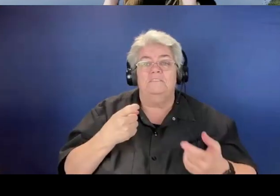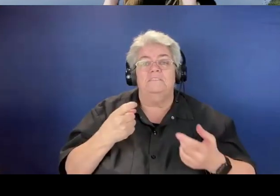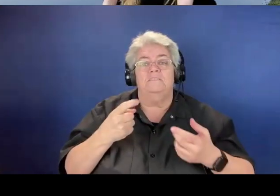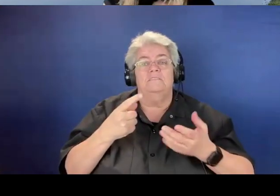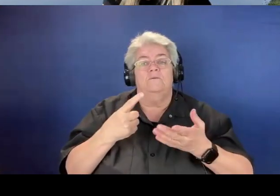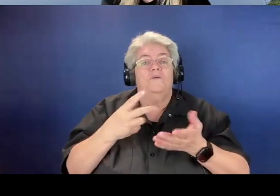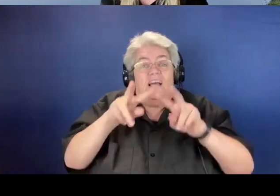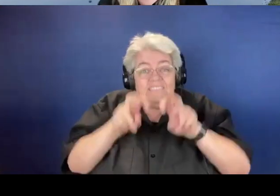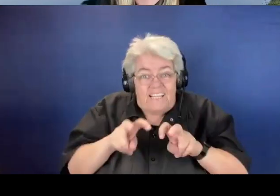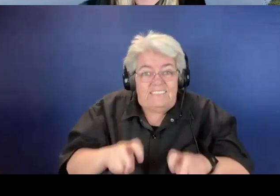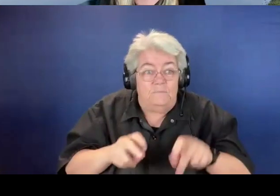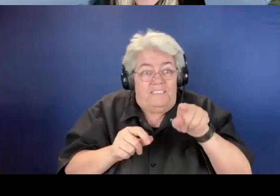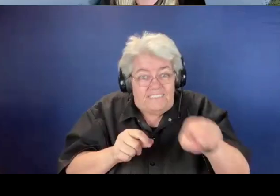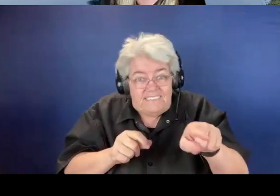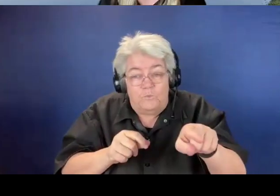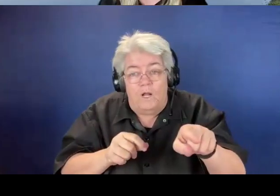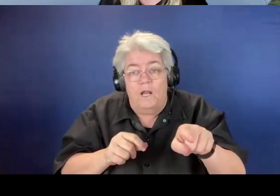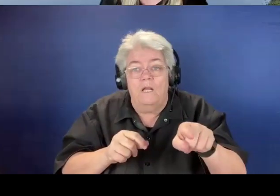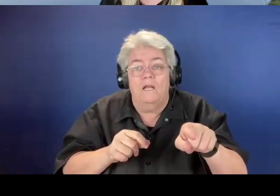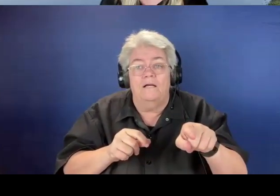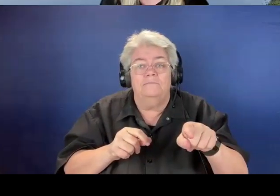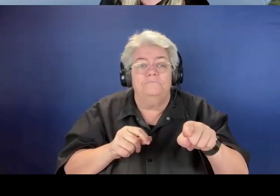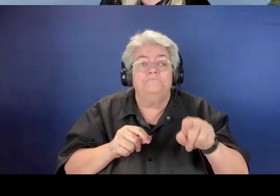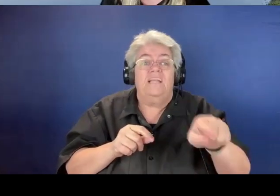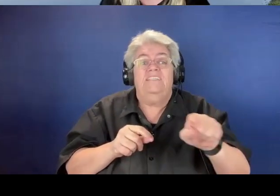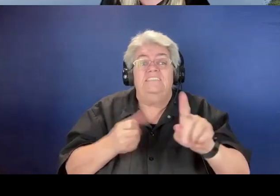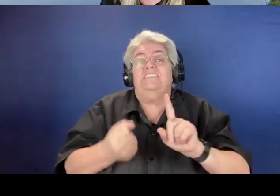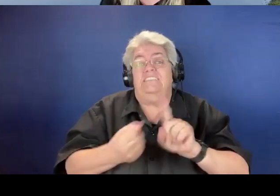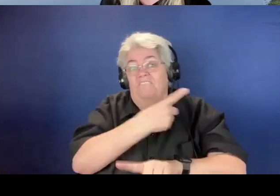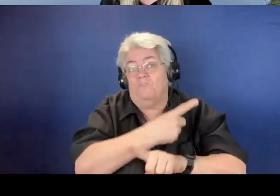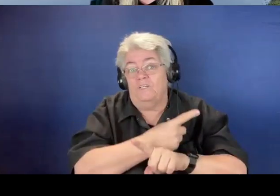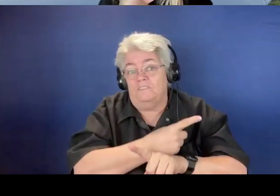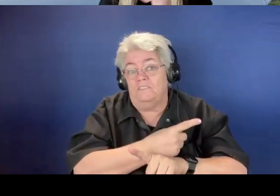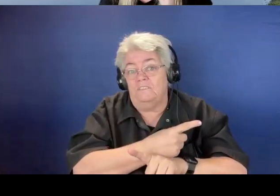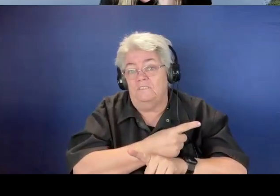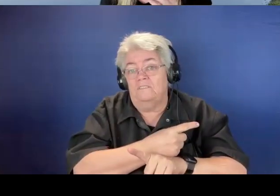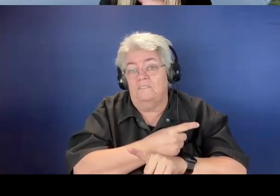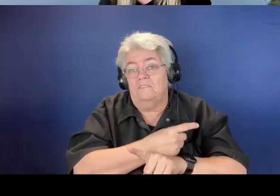This is the one area that is really different that we use when we have kids